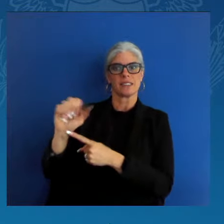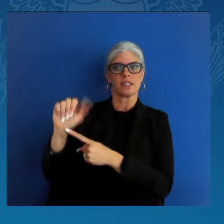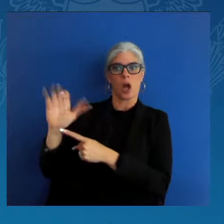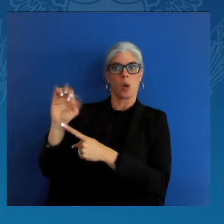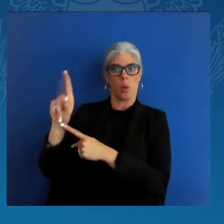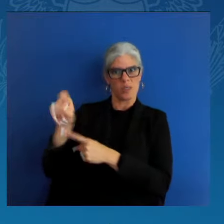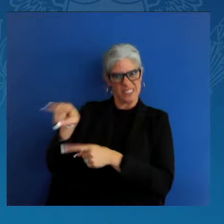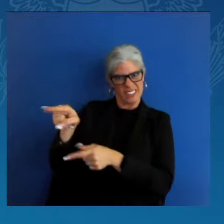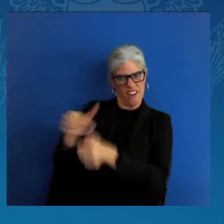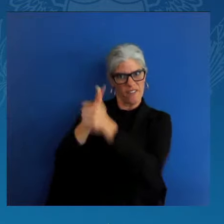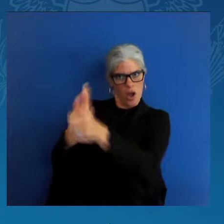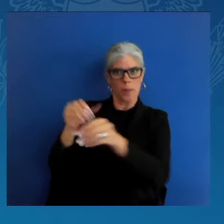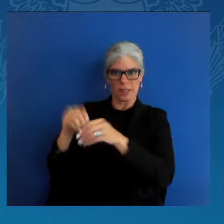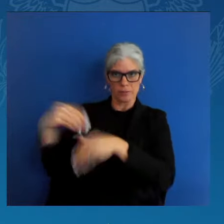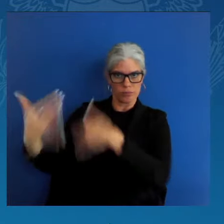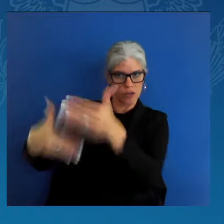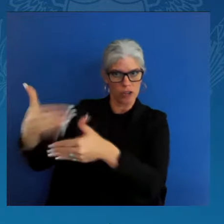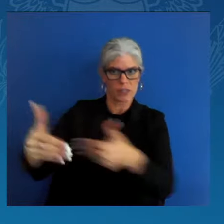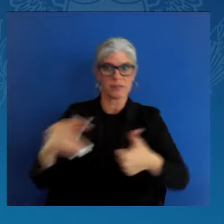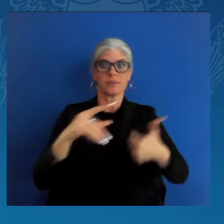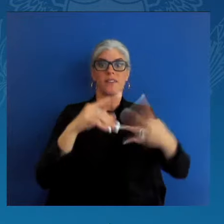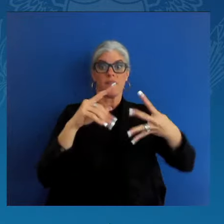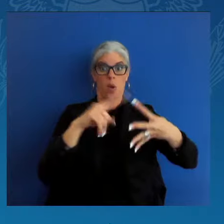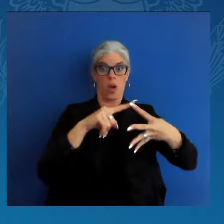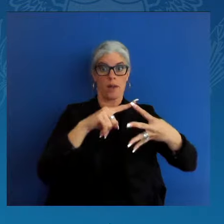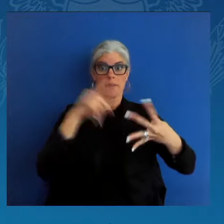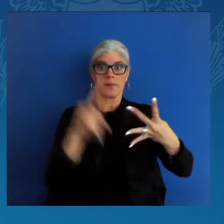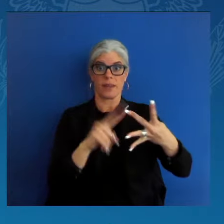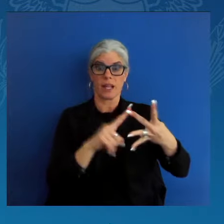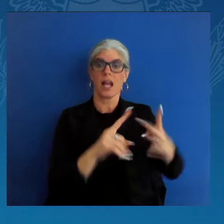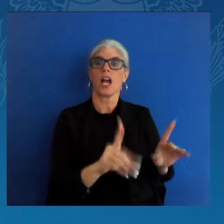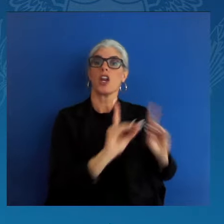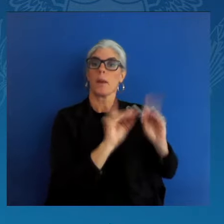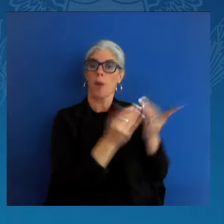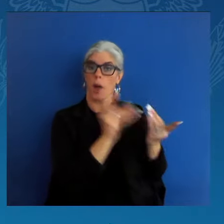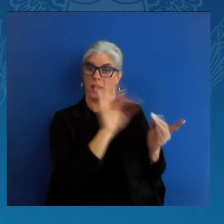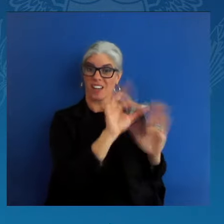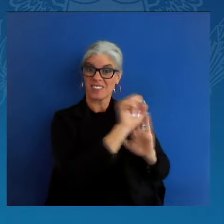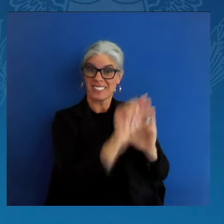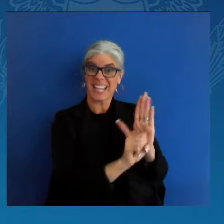not to conduct destructive, direct ascent, anti-satellite missile tests.